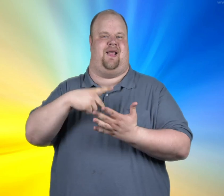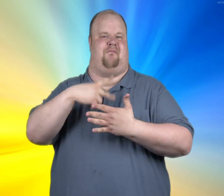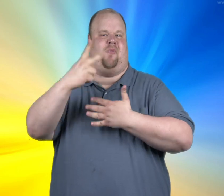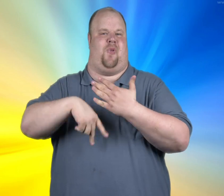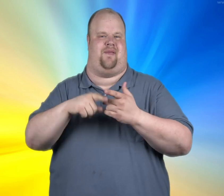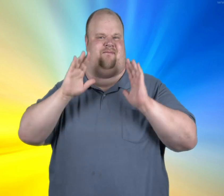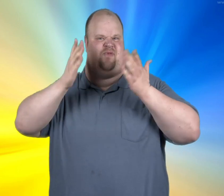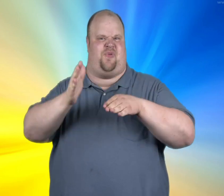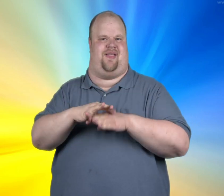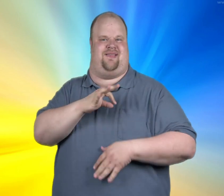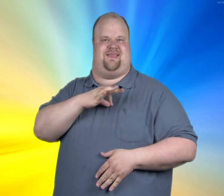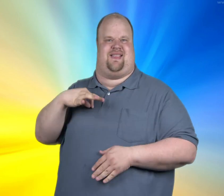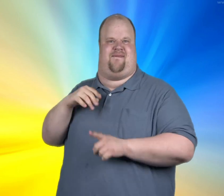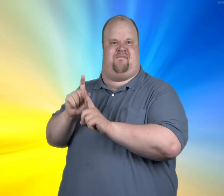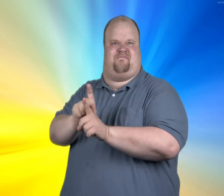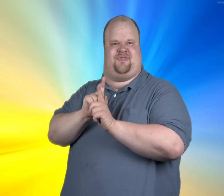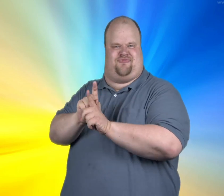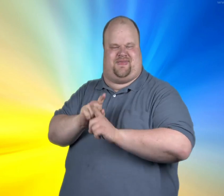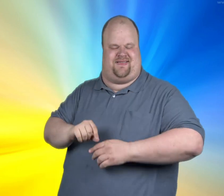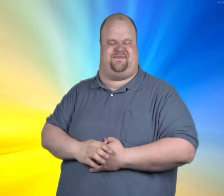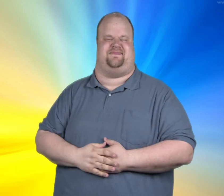initiative that focus on staff mentoring.